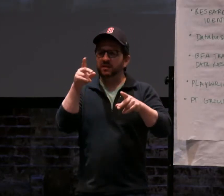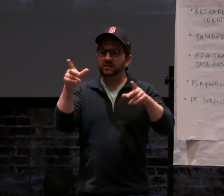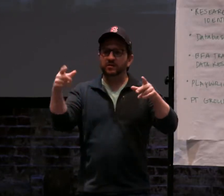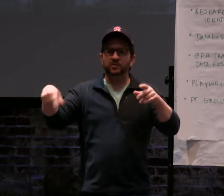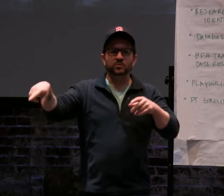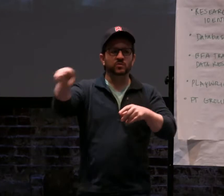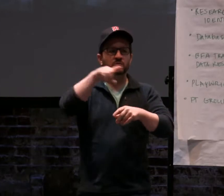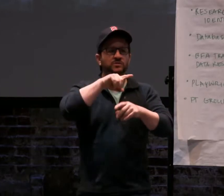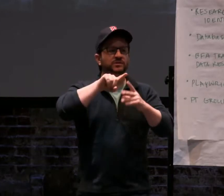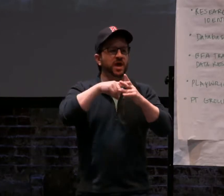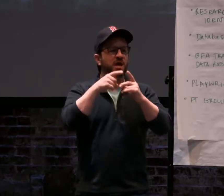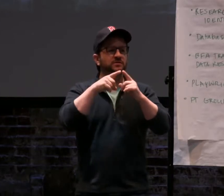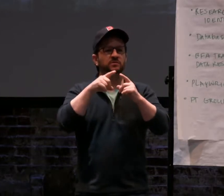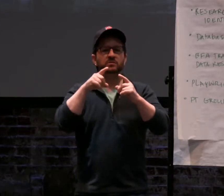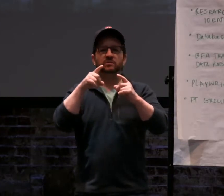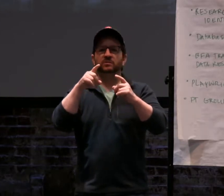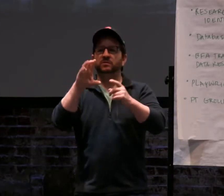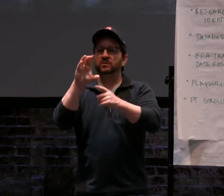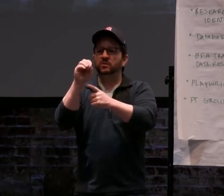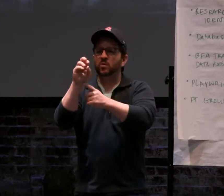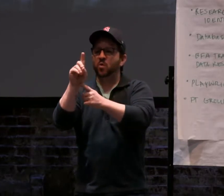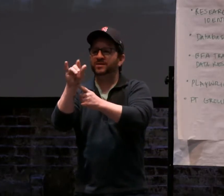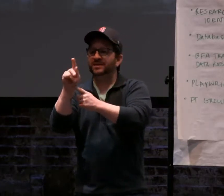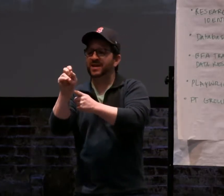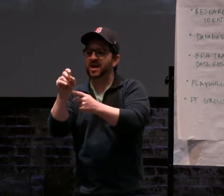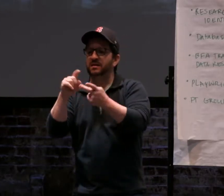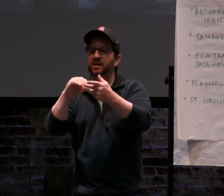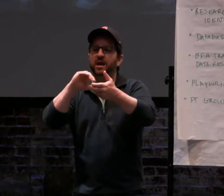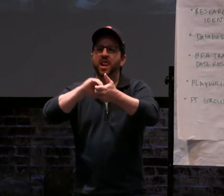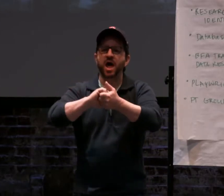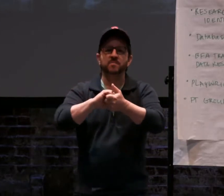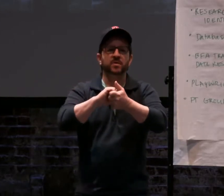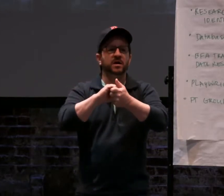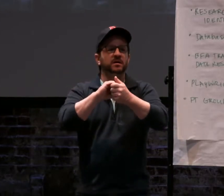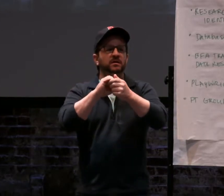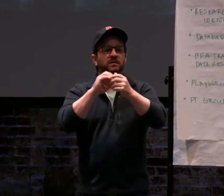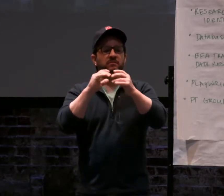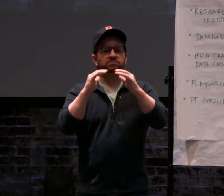I see deadlines being put in place, I see the beginnings of collaboration